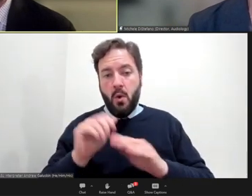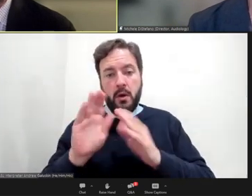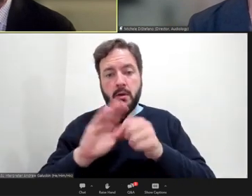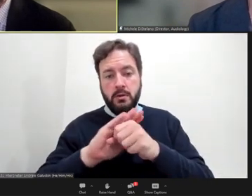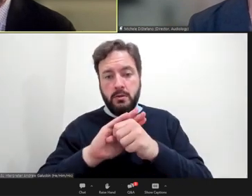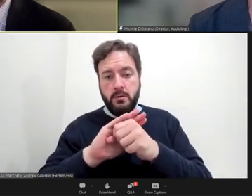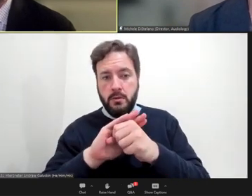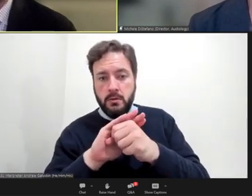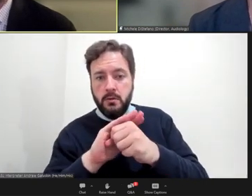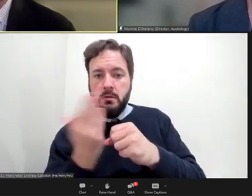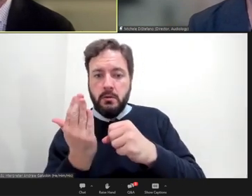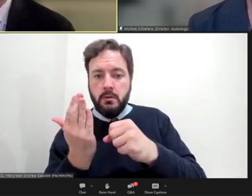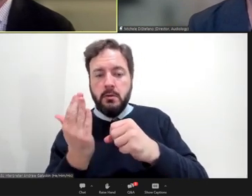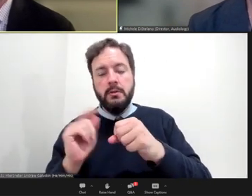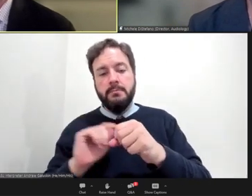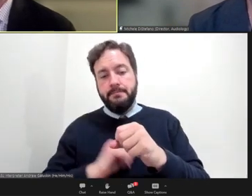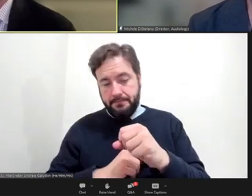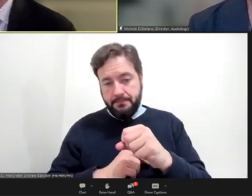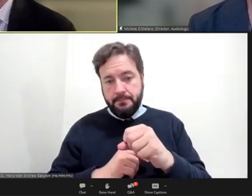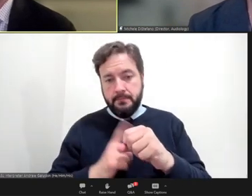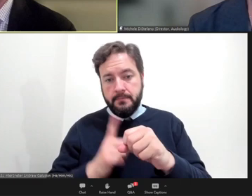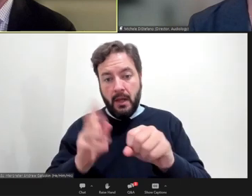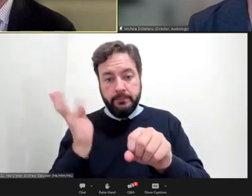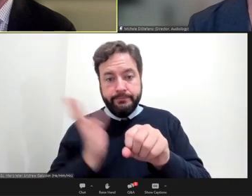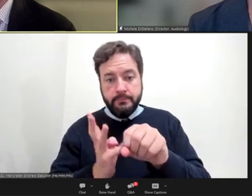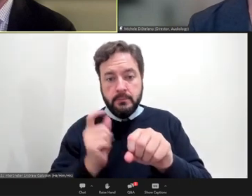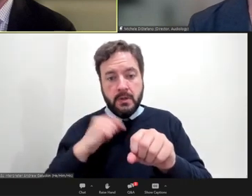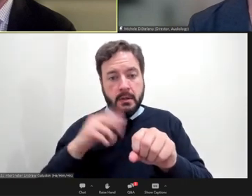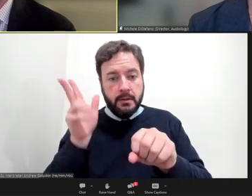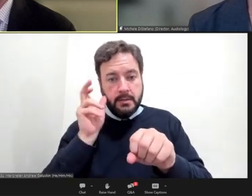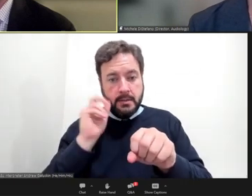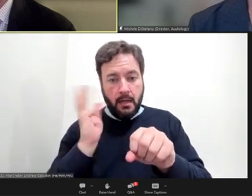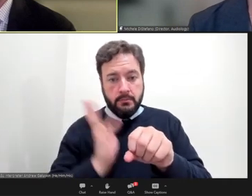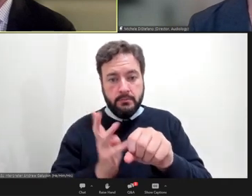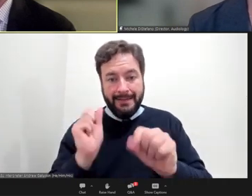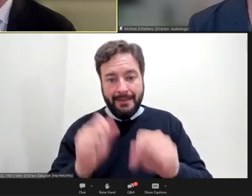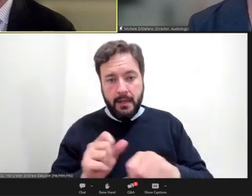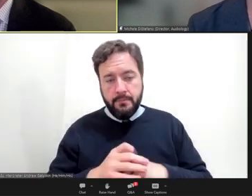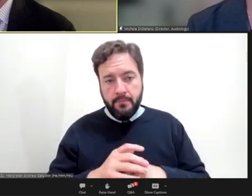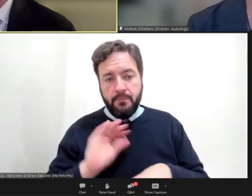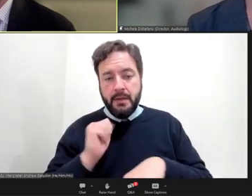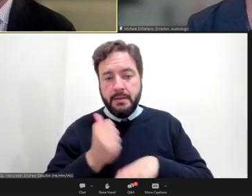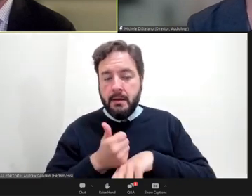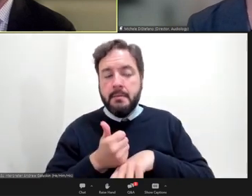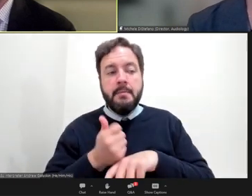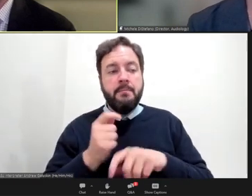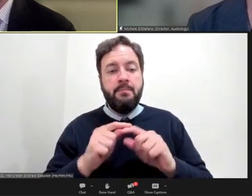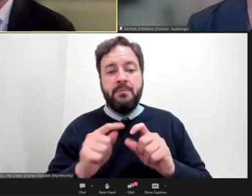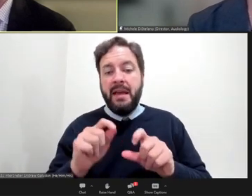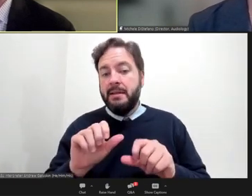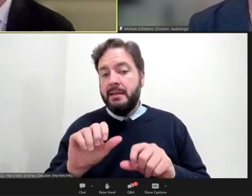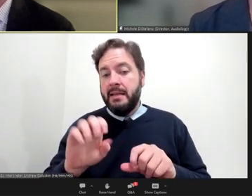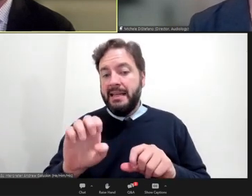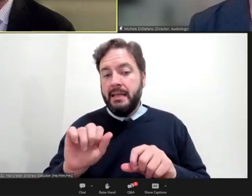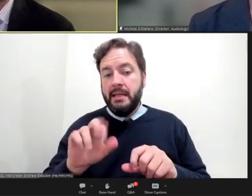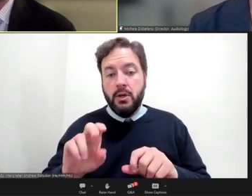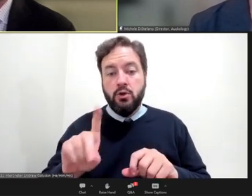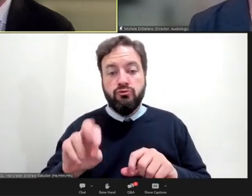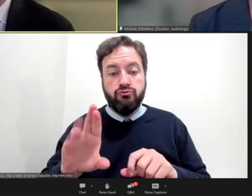atresiaplasty to open the canal and potentially place an eardrum if they don't have one and